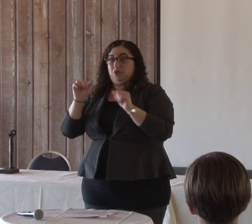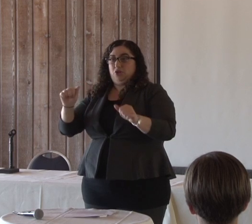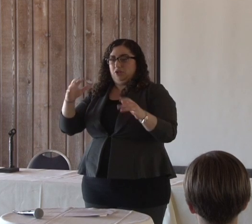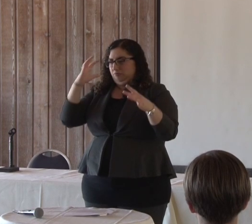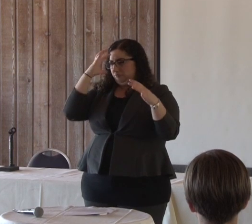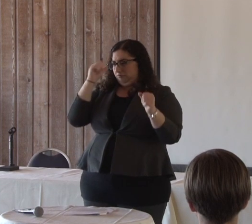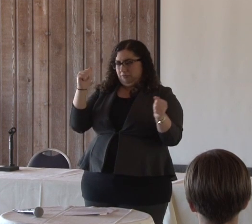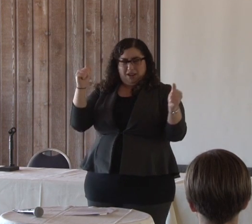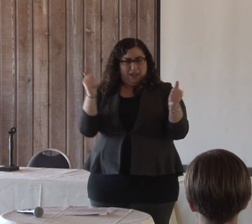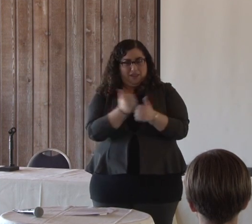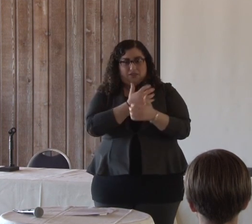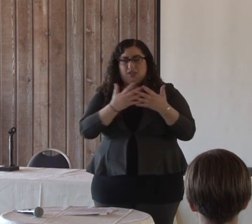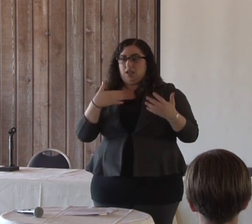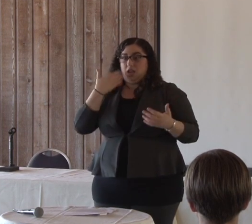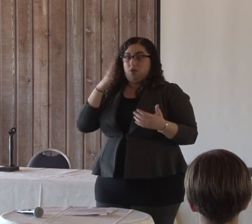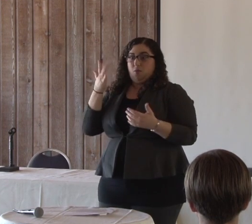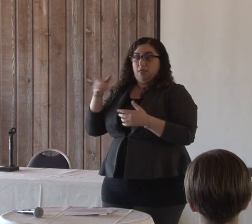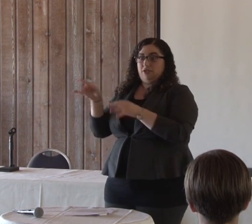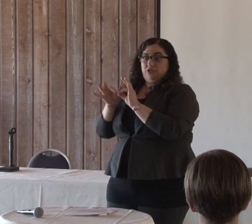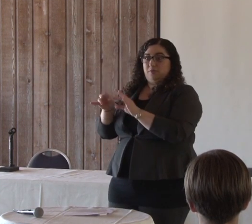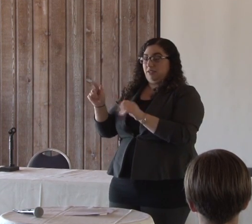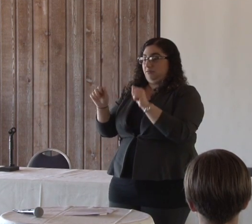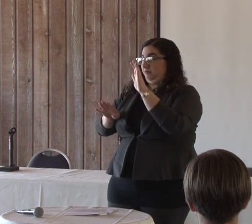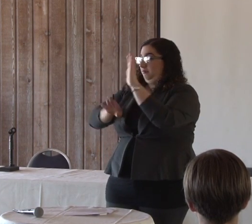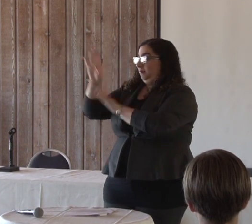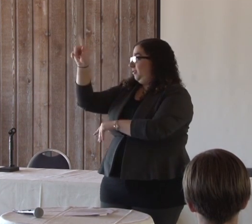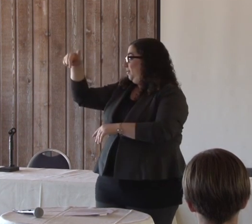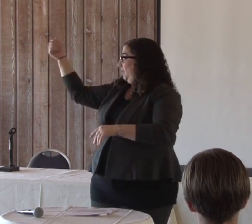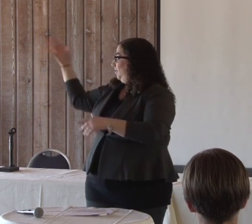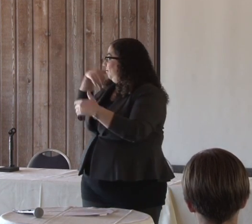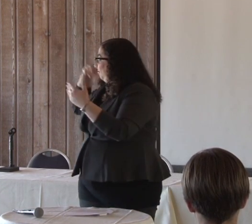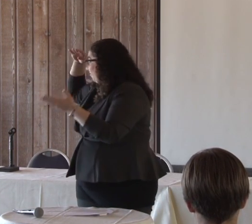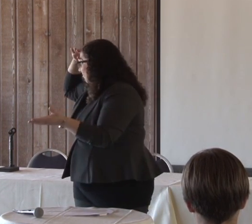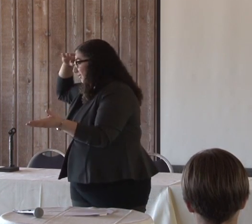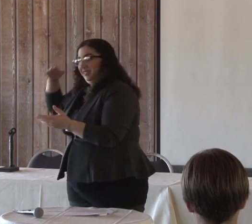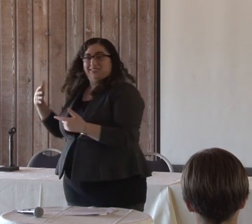There is a variety of situations that interpreters are in. Now if an interpreter